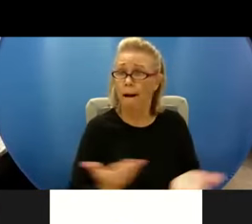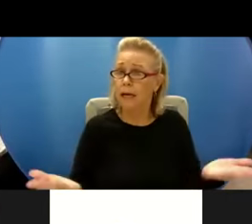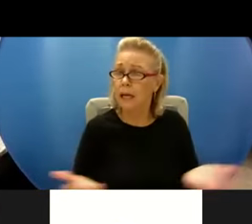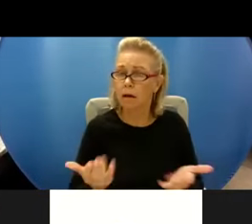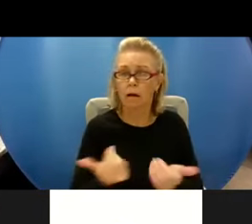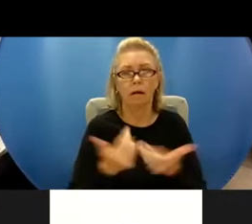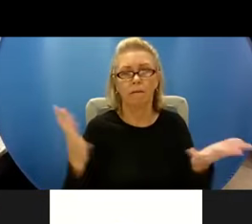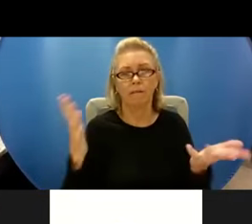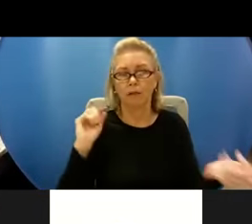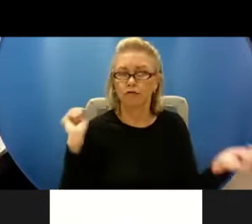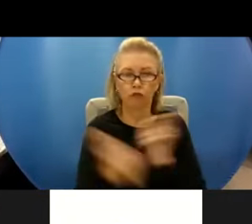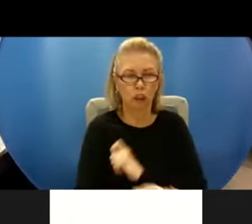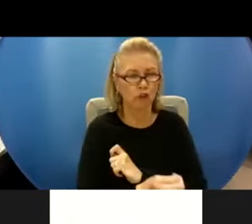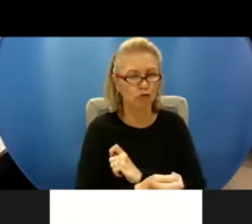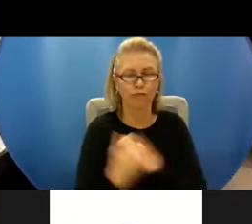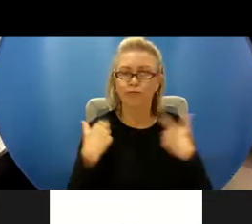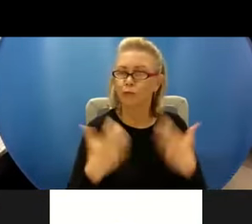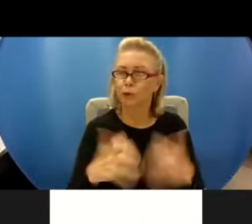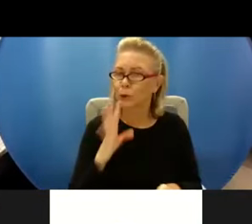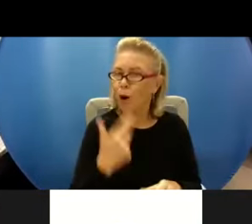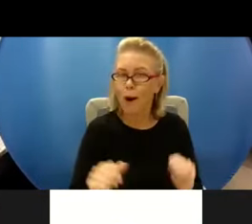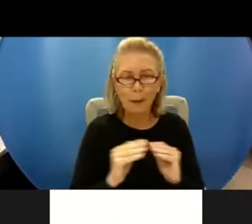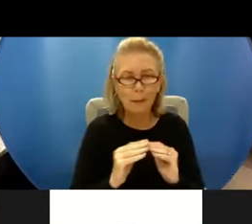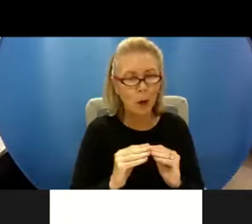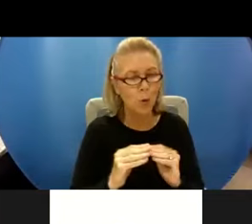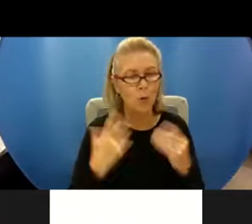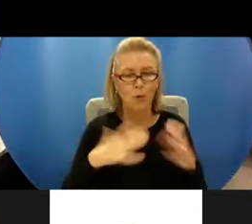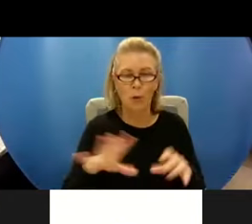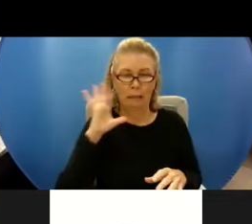I didn't want to talk anymore, I didn't want people to hear my accent because I didn't want them to